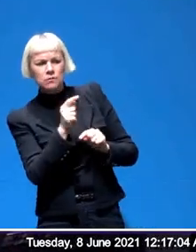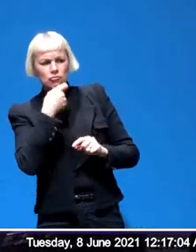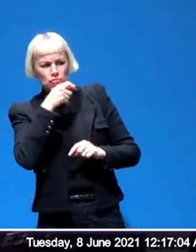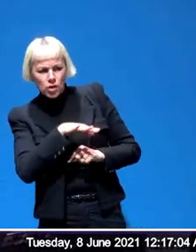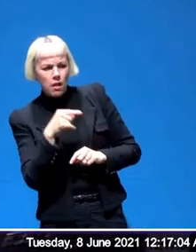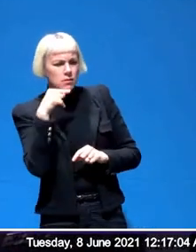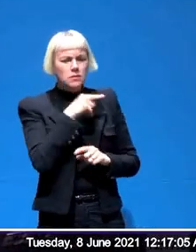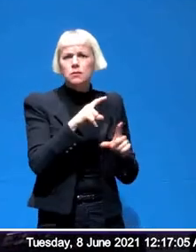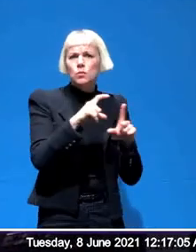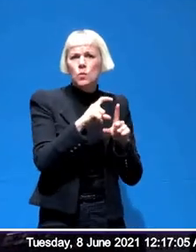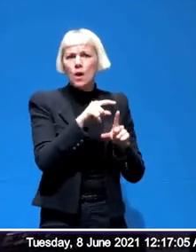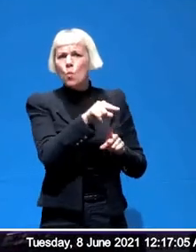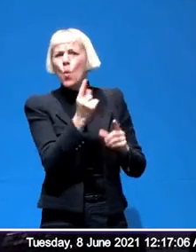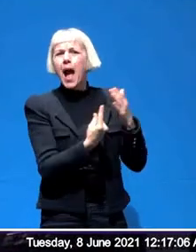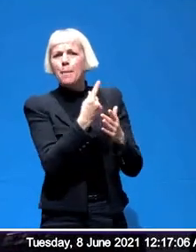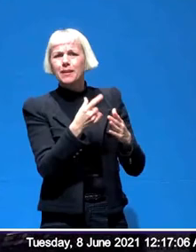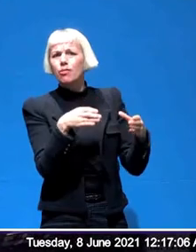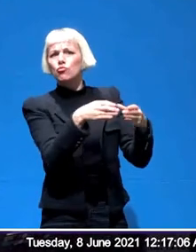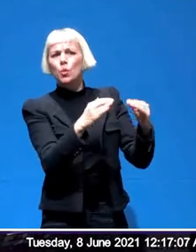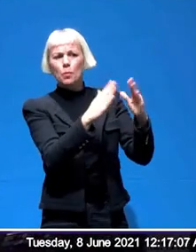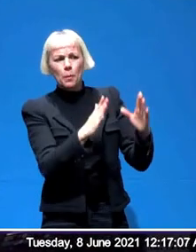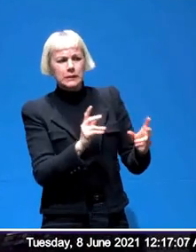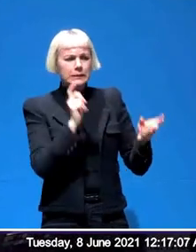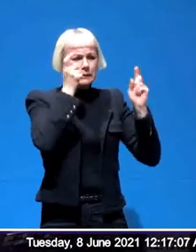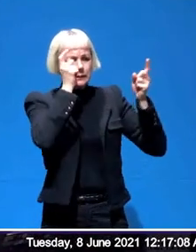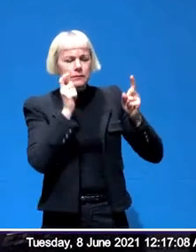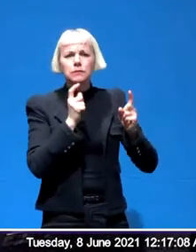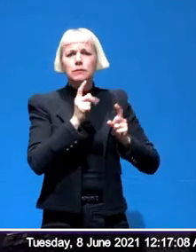their son or their daughter or their sister or brother or niece or nephew,